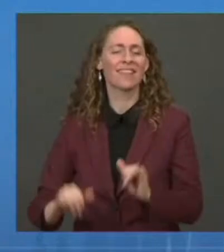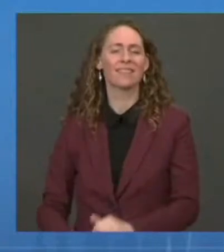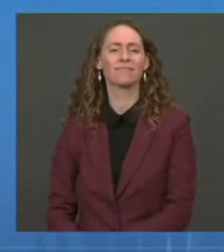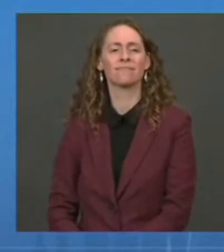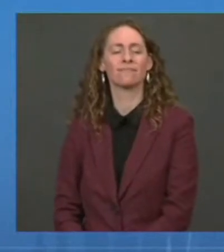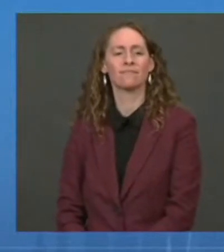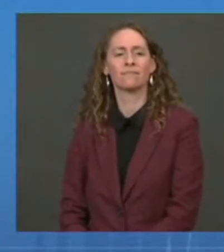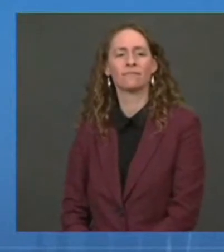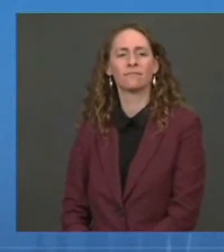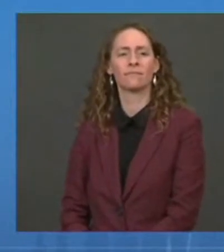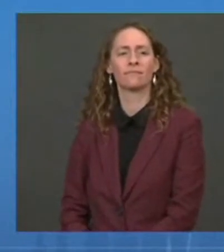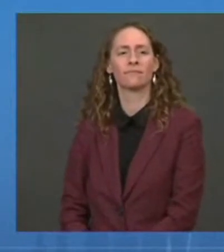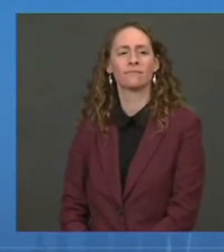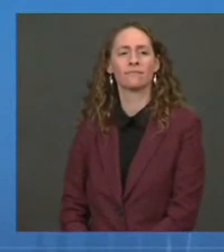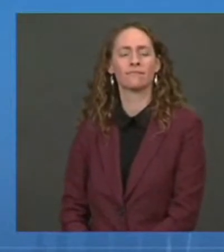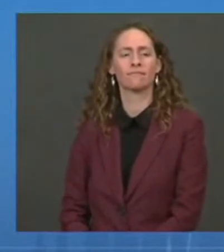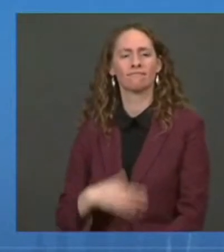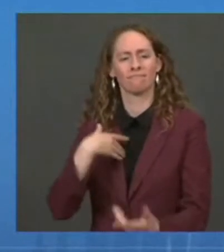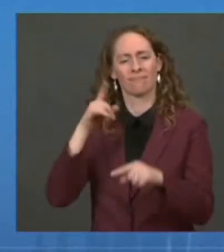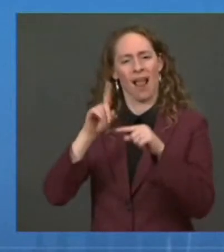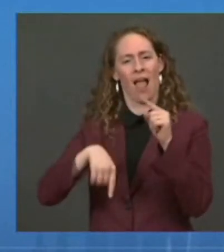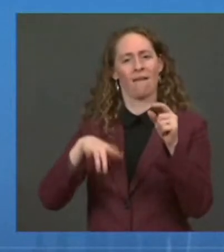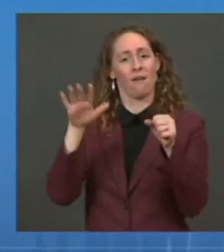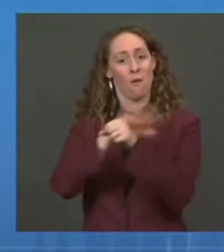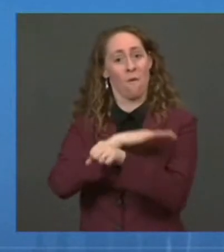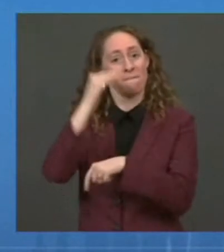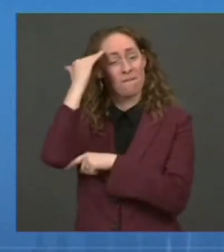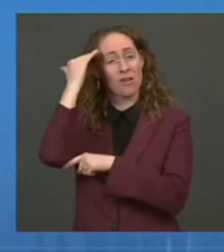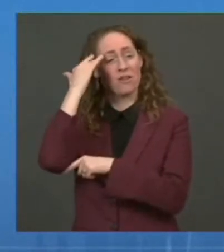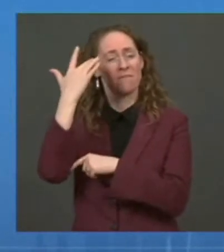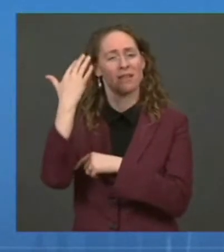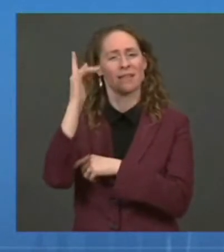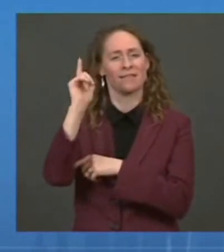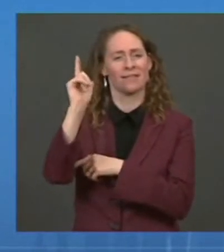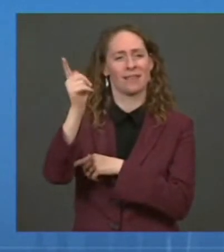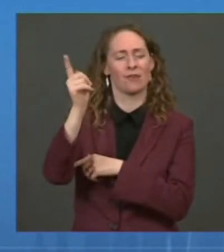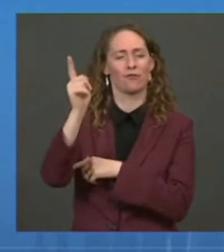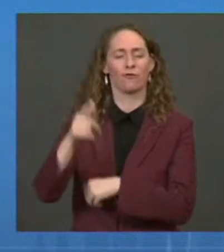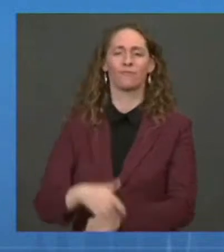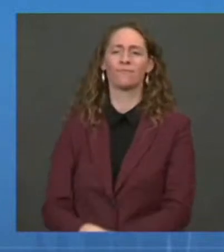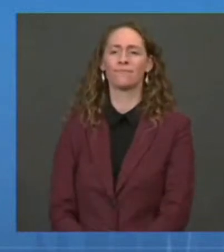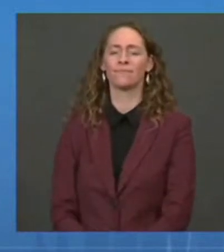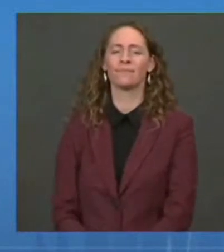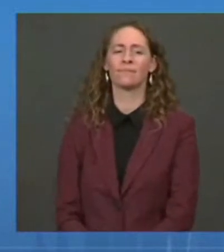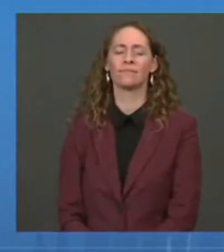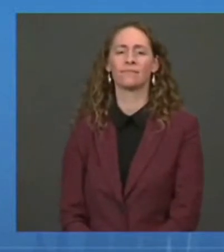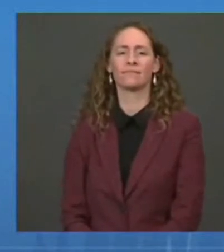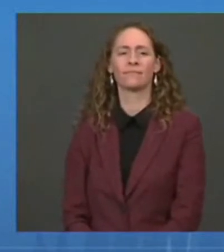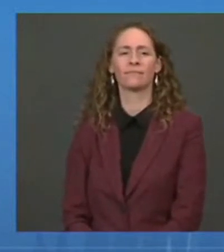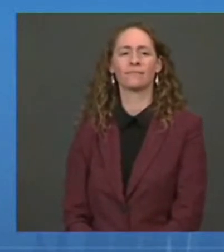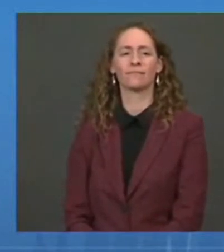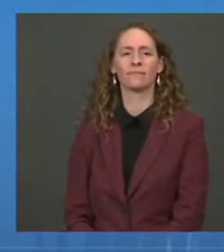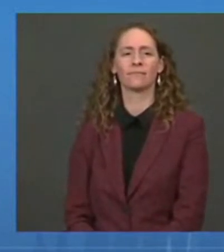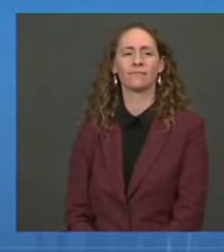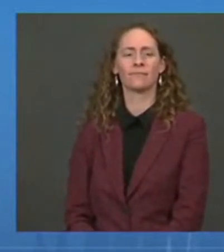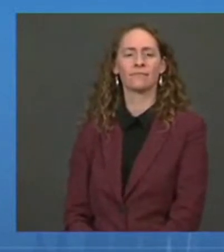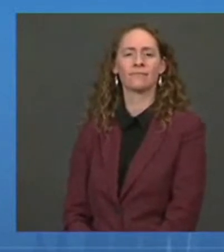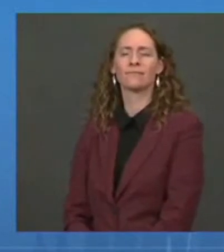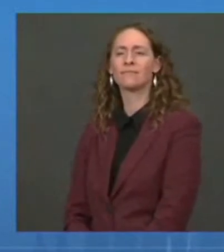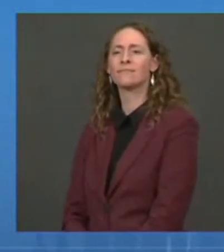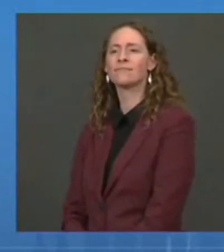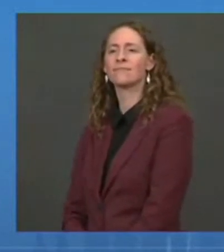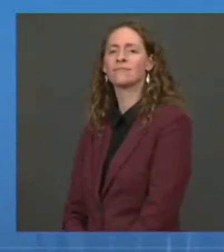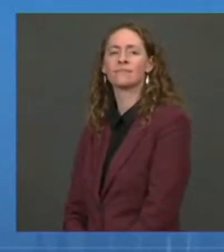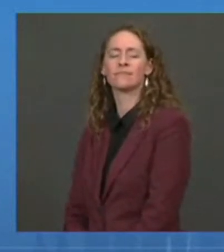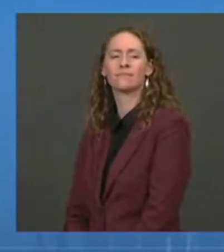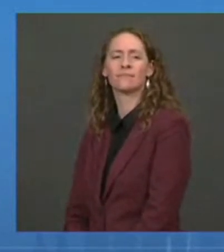DOUBLING TIME OF THE RELATIVE